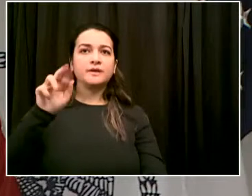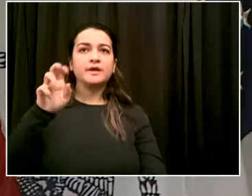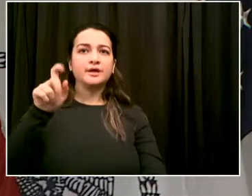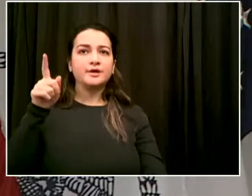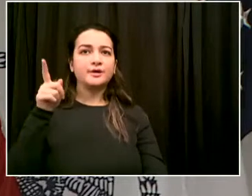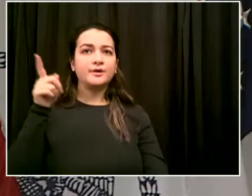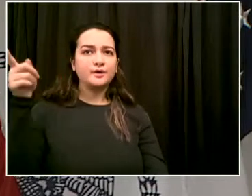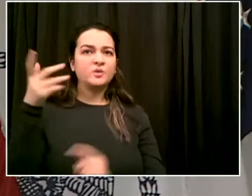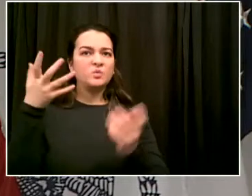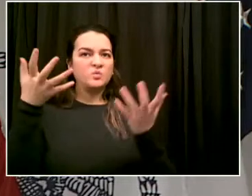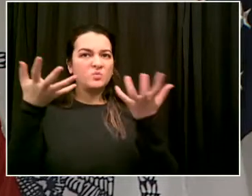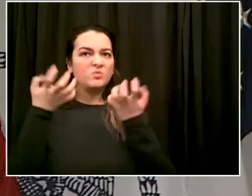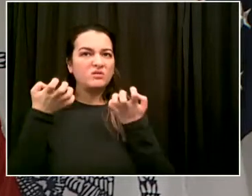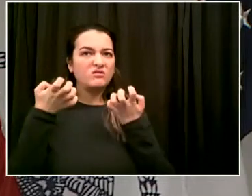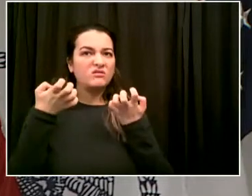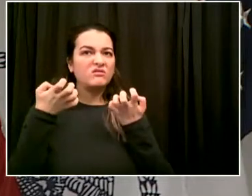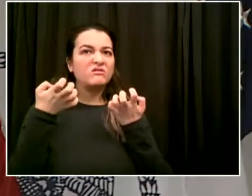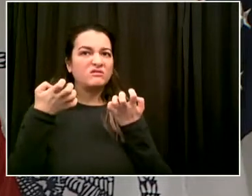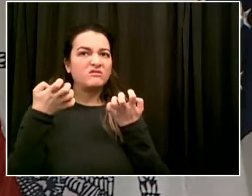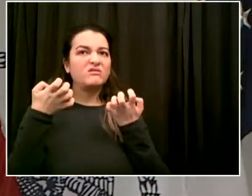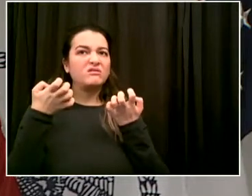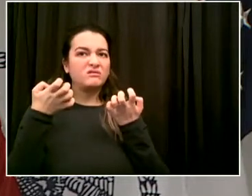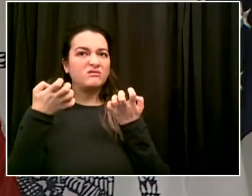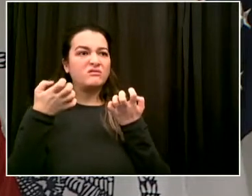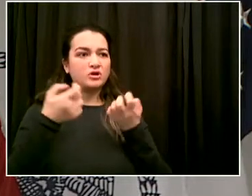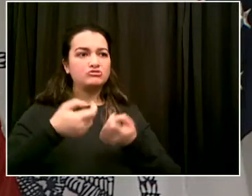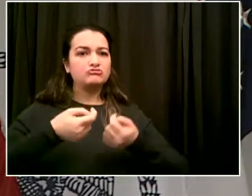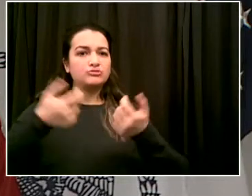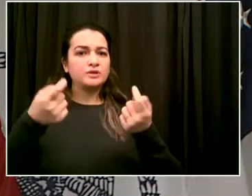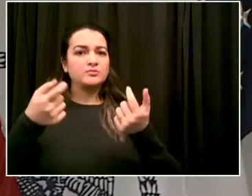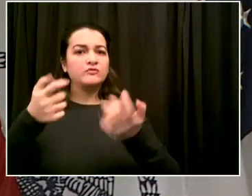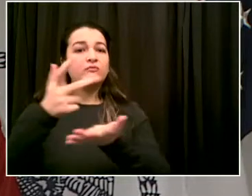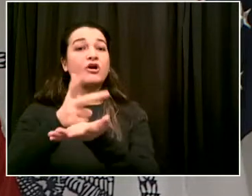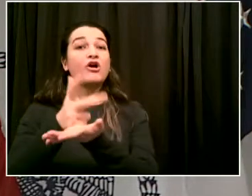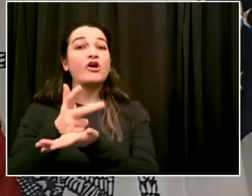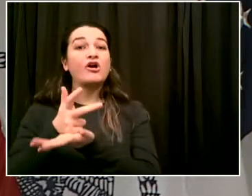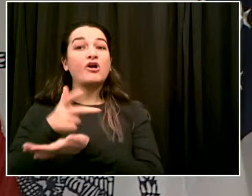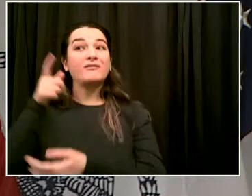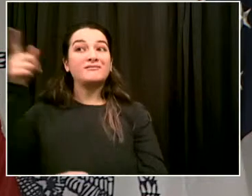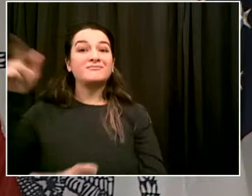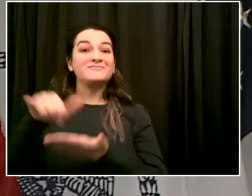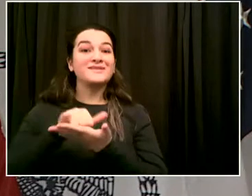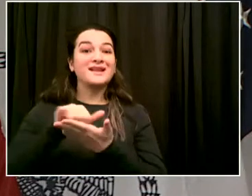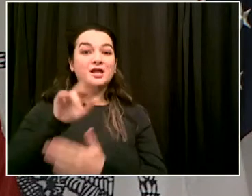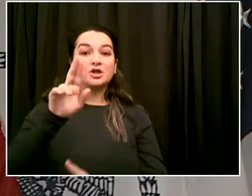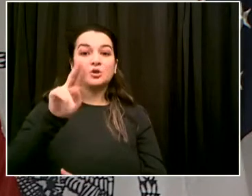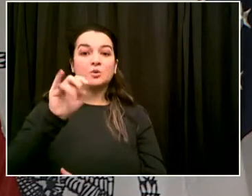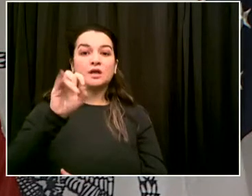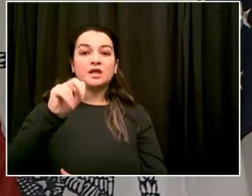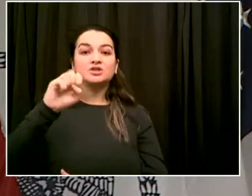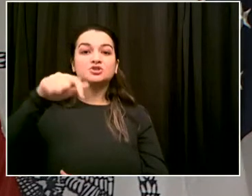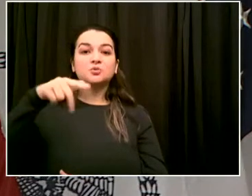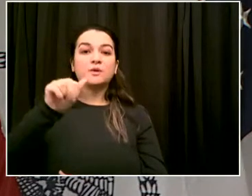BY THE WAY, WHAT YOU THHNKI OF A A PLAN FOR PUBLIC SPACE FOR THE LARGER PUBLIC.